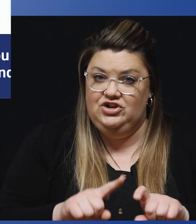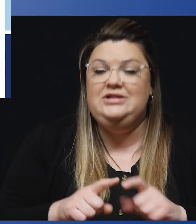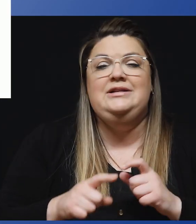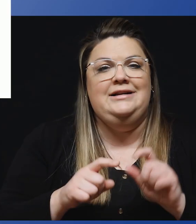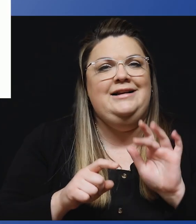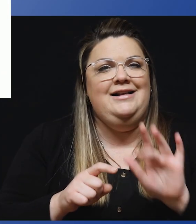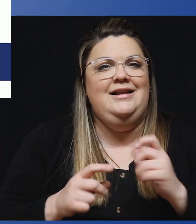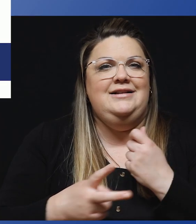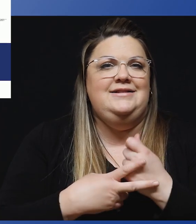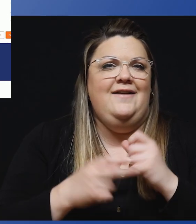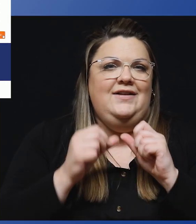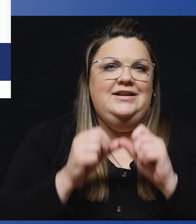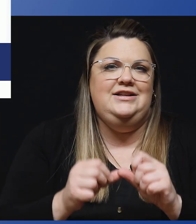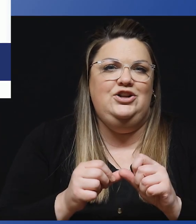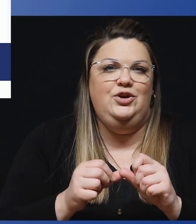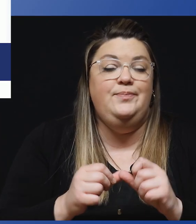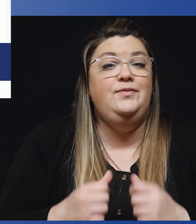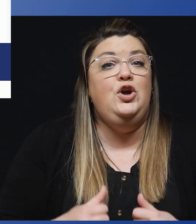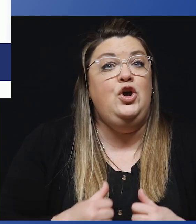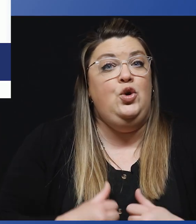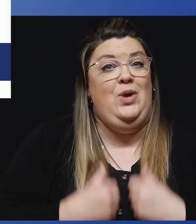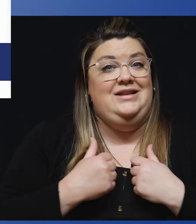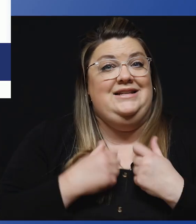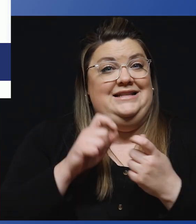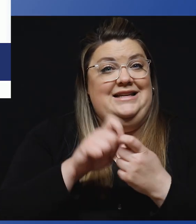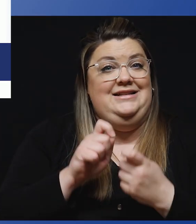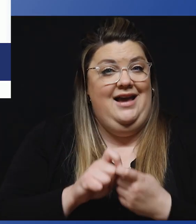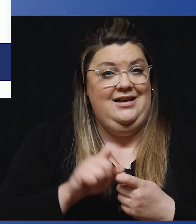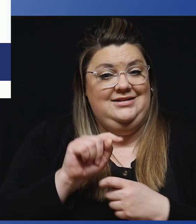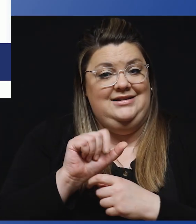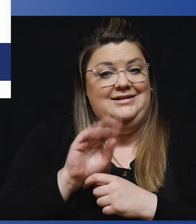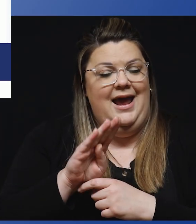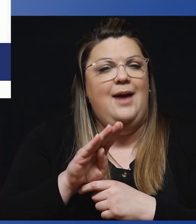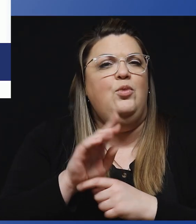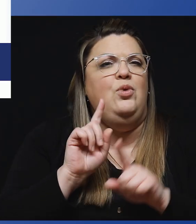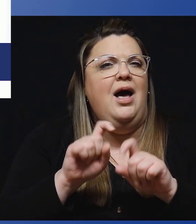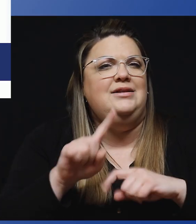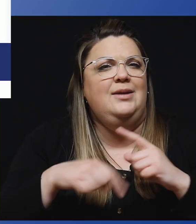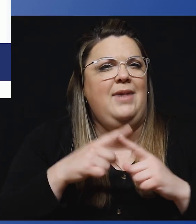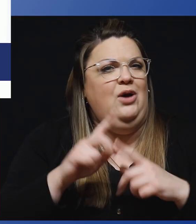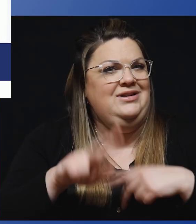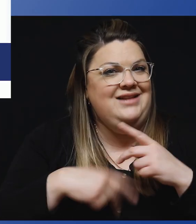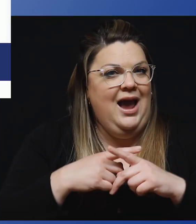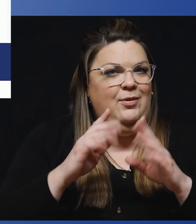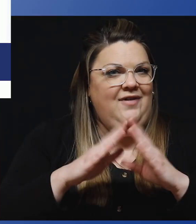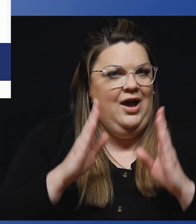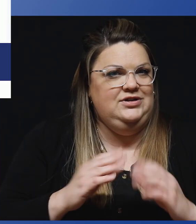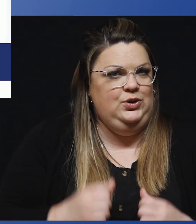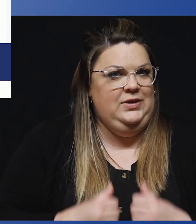The Residence Details tab will ask for information about the type of housing you reside in and if and how your household